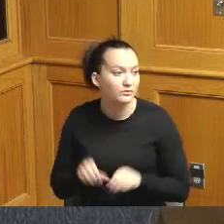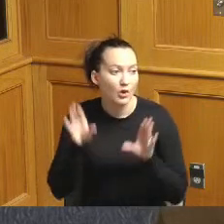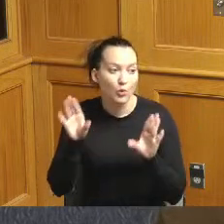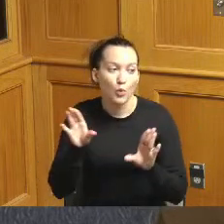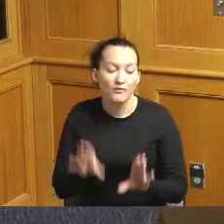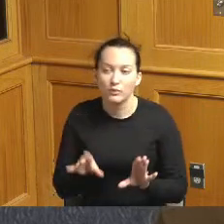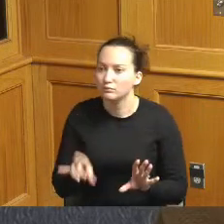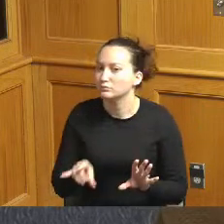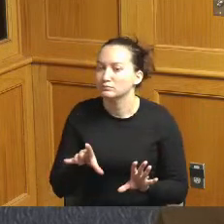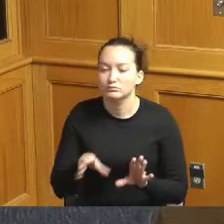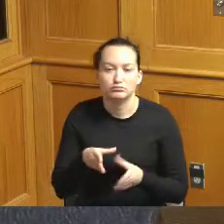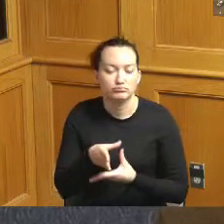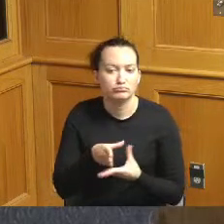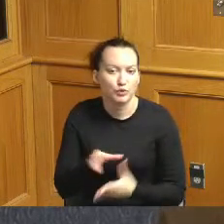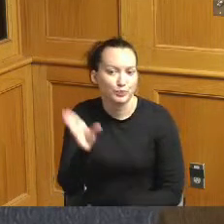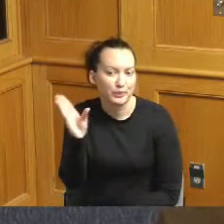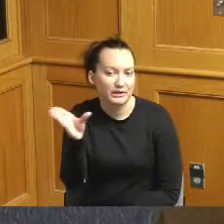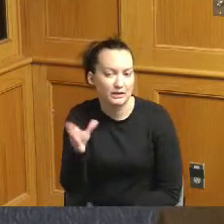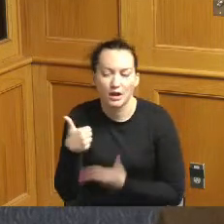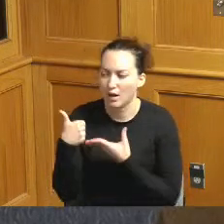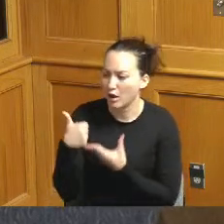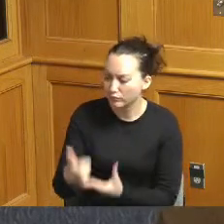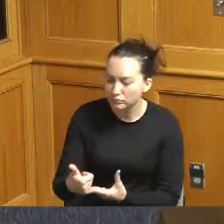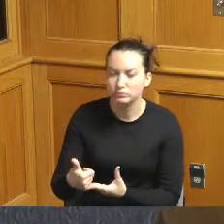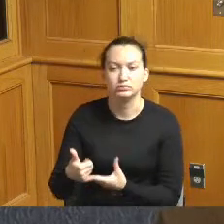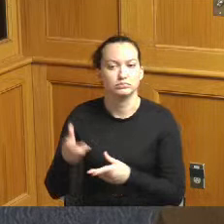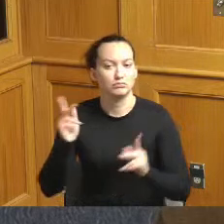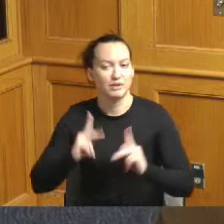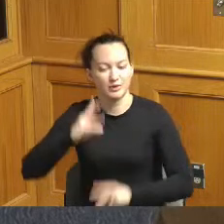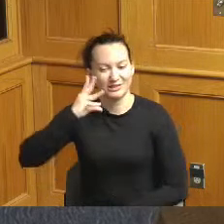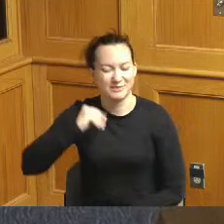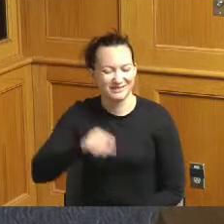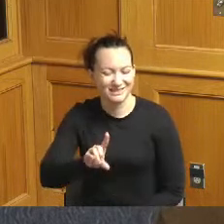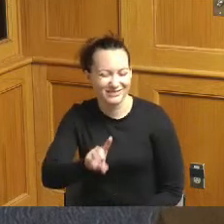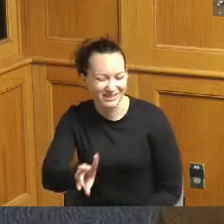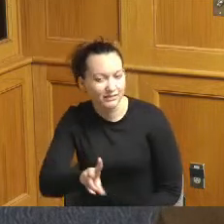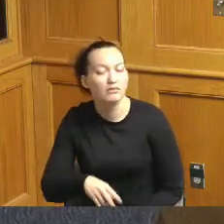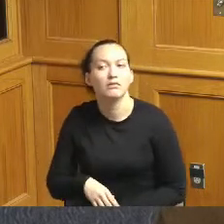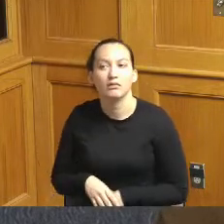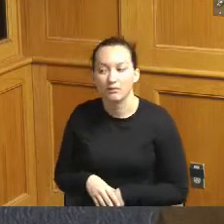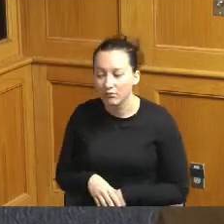that was part of your presentation to help those that are victims of domestic violence and also the